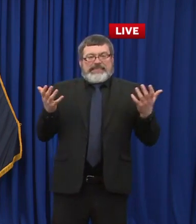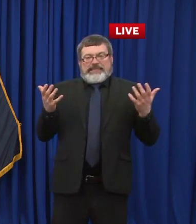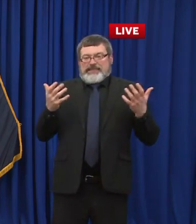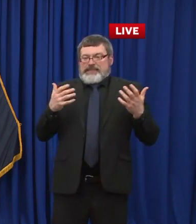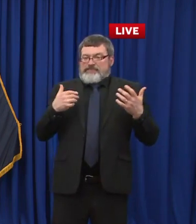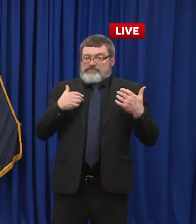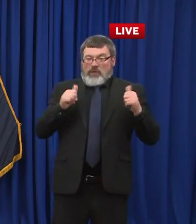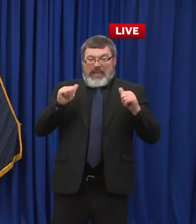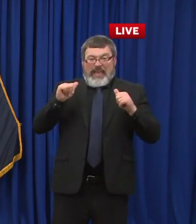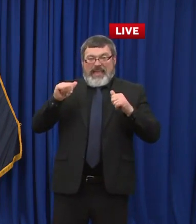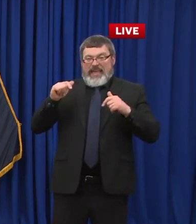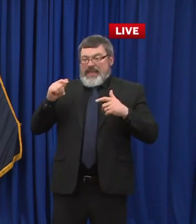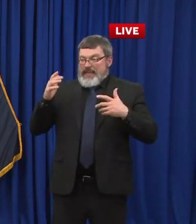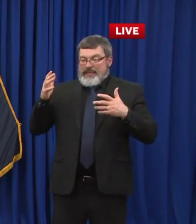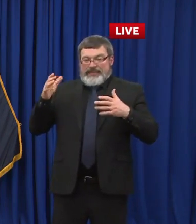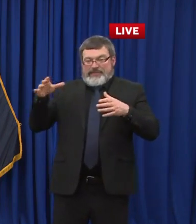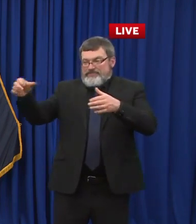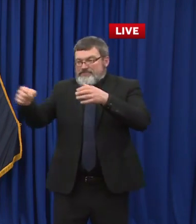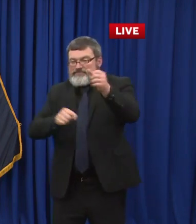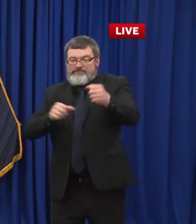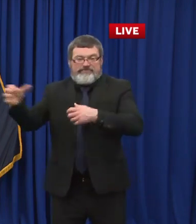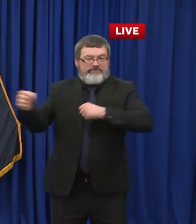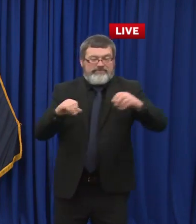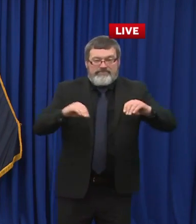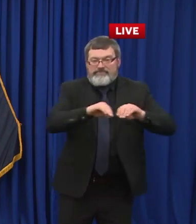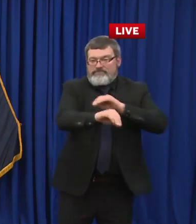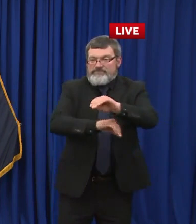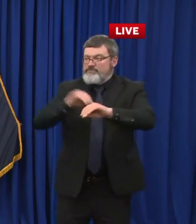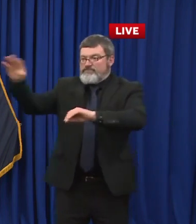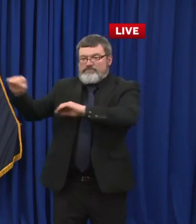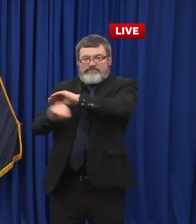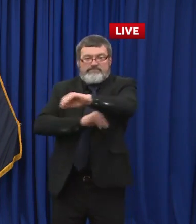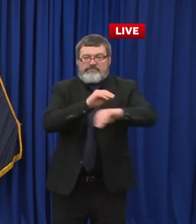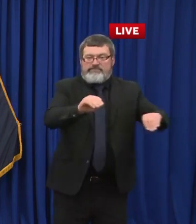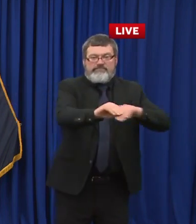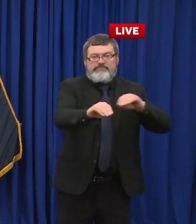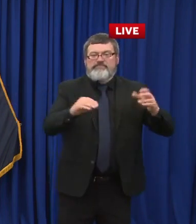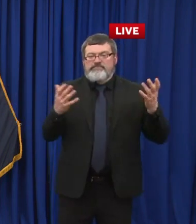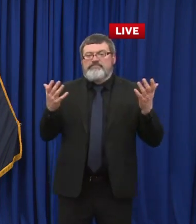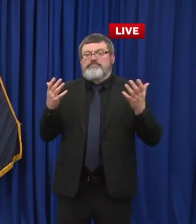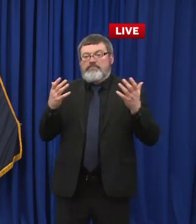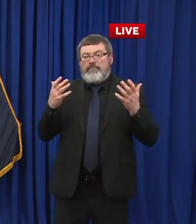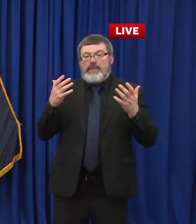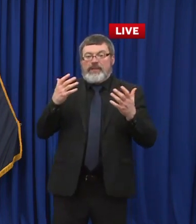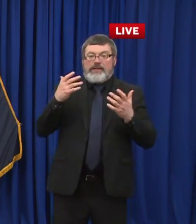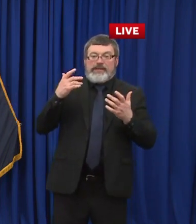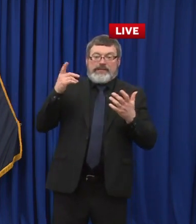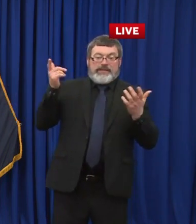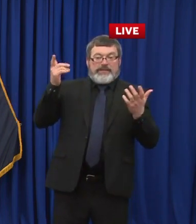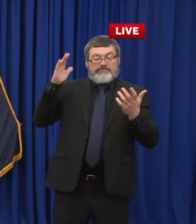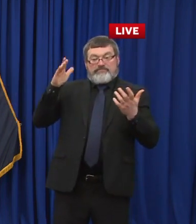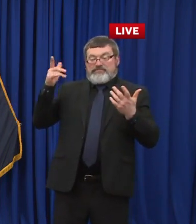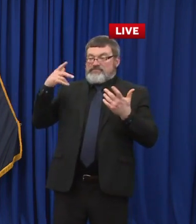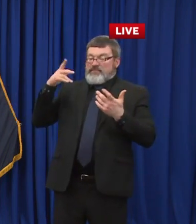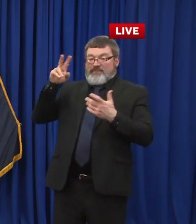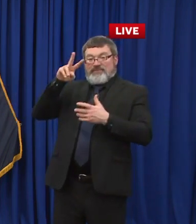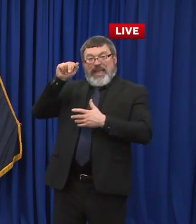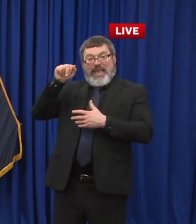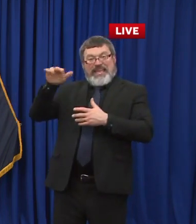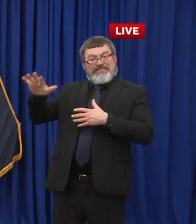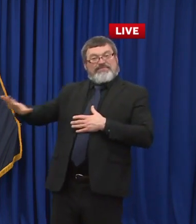THAT IS WHERE WE ARE PUTTING AS MUCH PRESSURE AS WE CAN TO GET AS MUCH STAFFING HELP AS WE CAN.